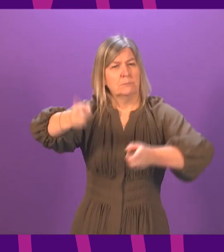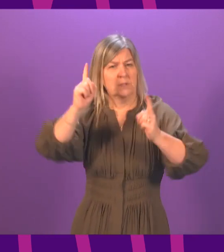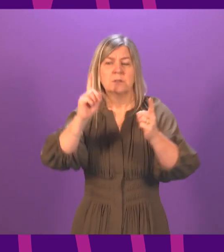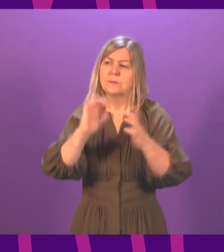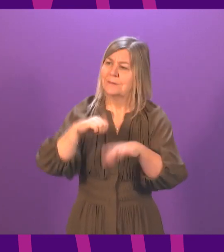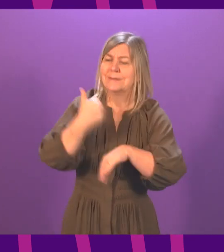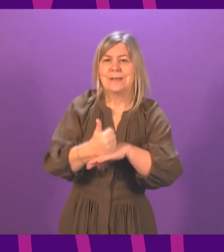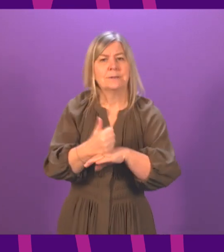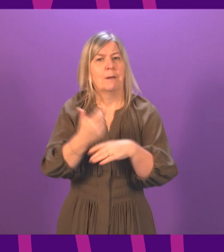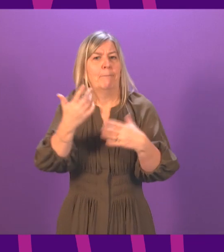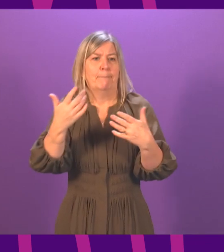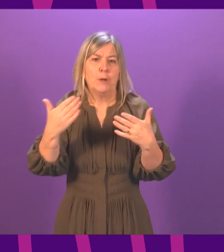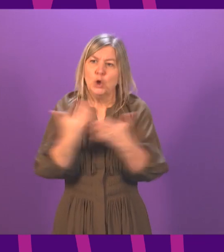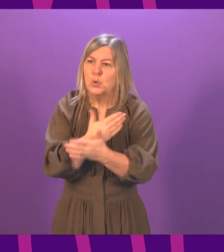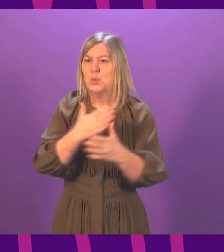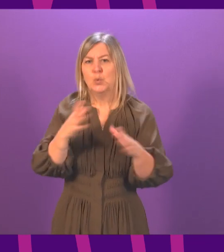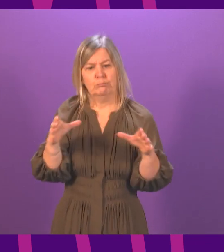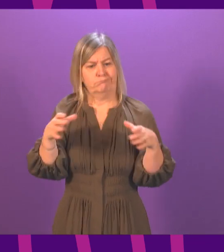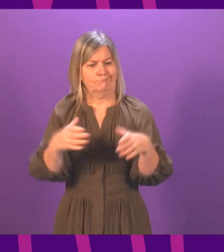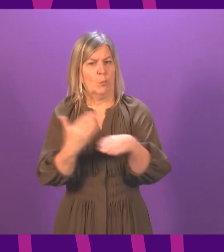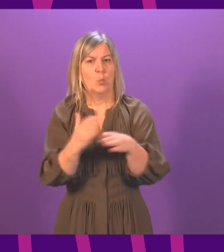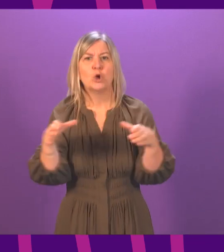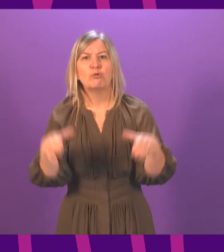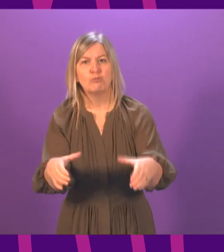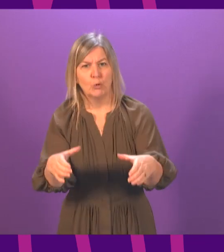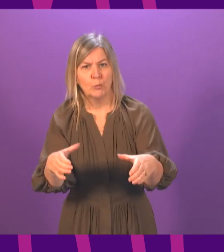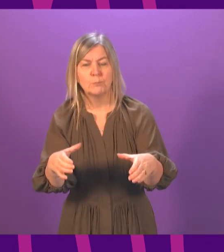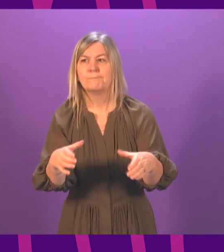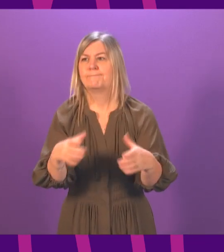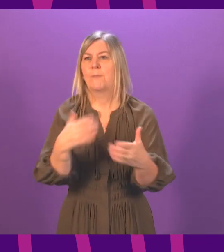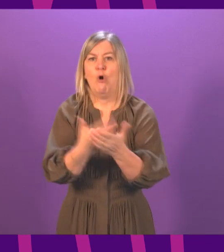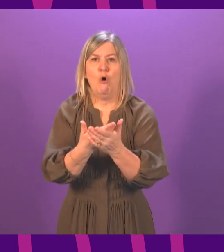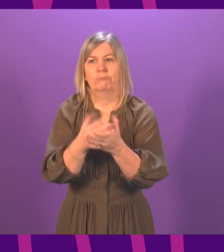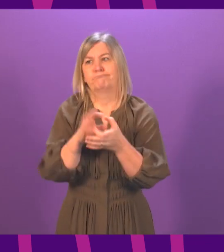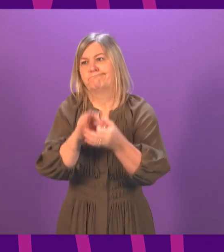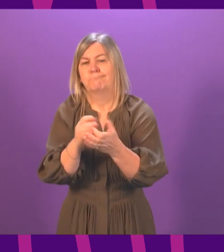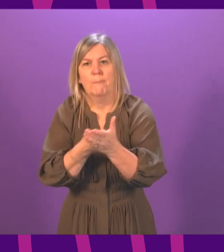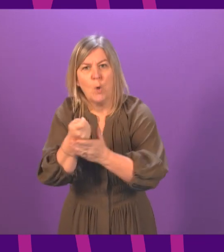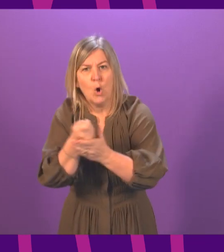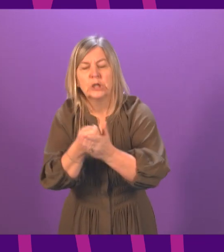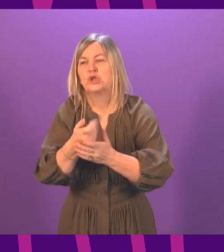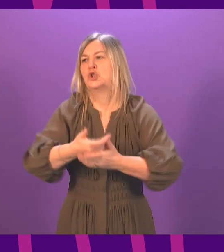lending and cladding. The most recent minutes that I could find were from April last year,